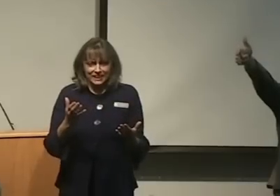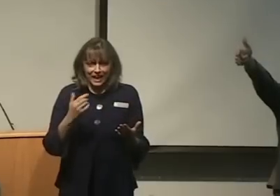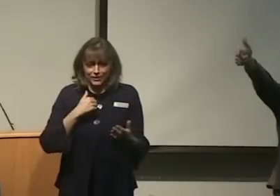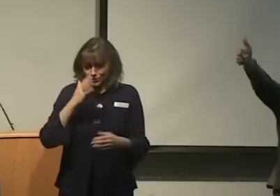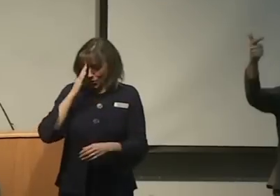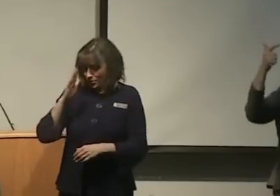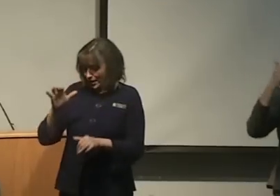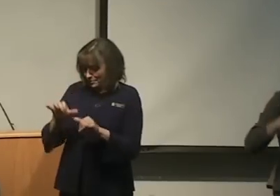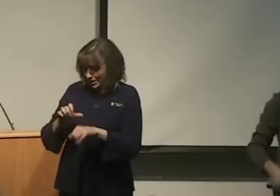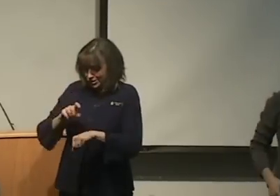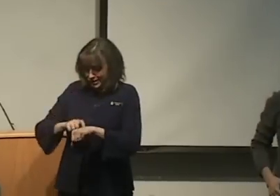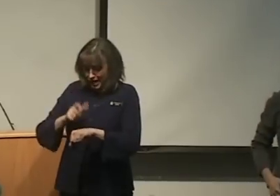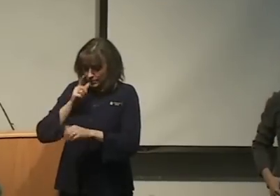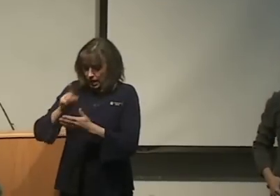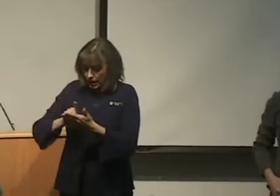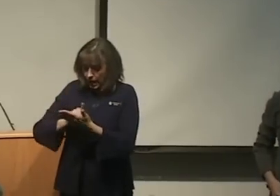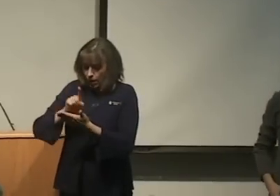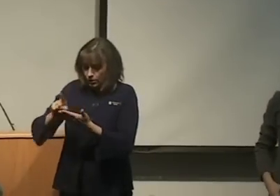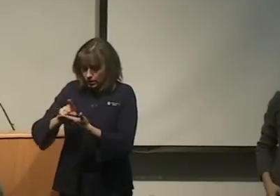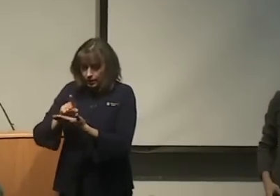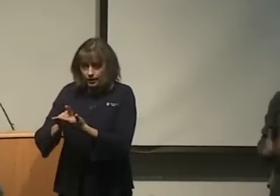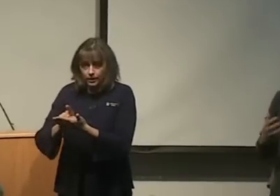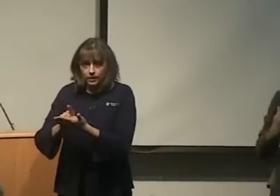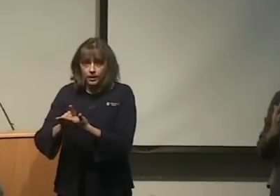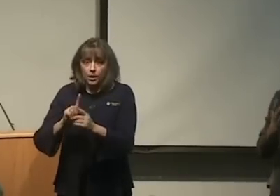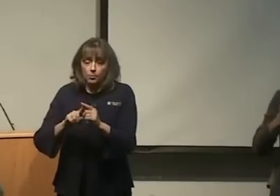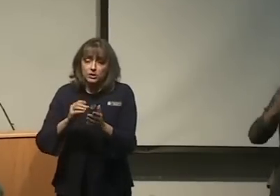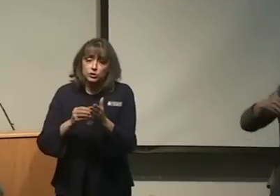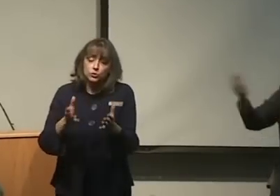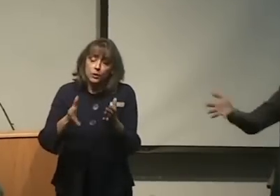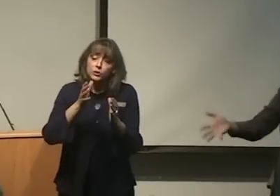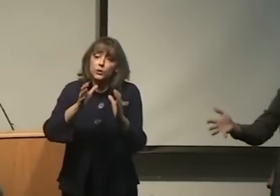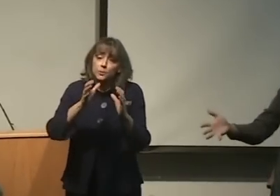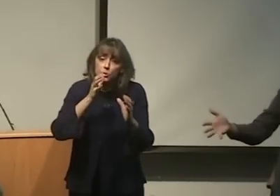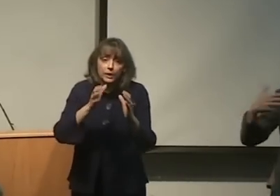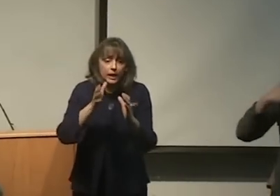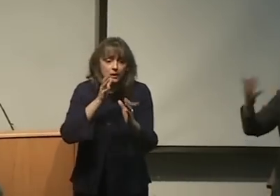What students want to know is how to communicate with you. The purpose of office hours was to have faculty-student interaction.